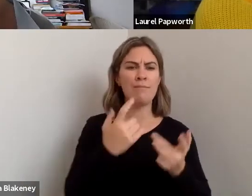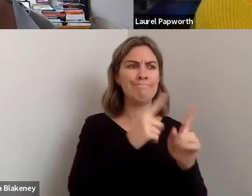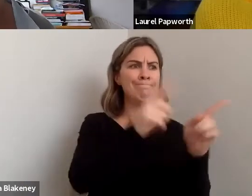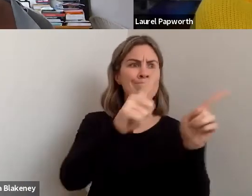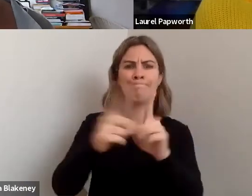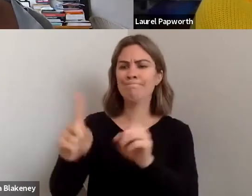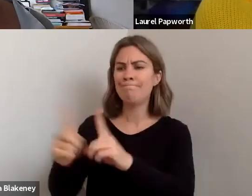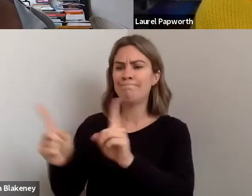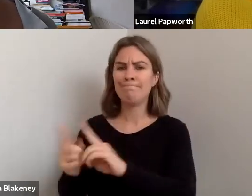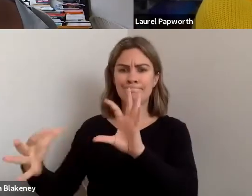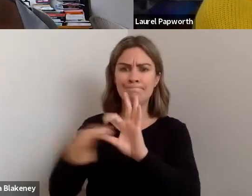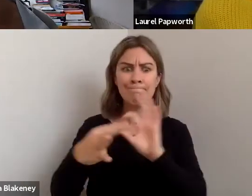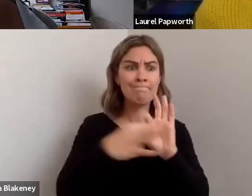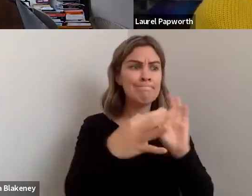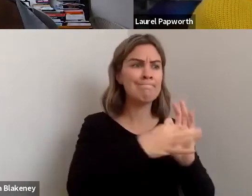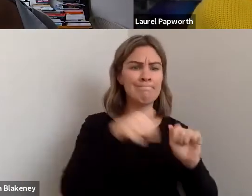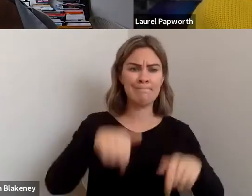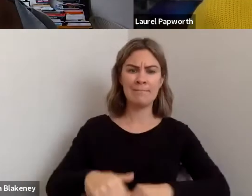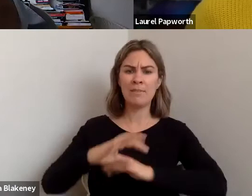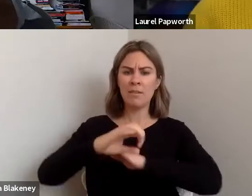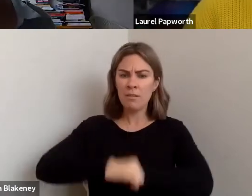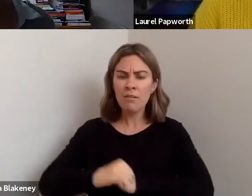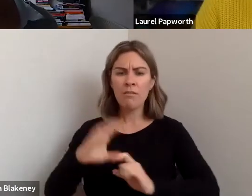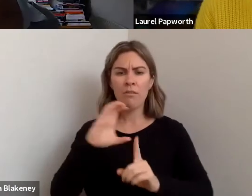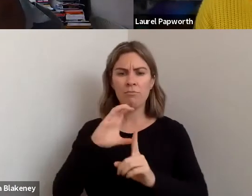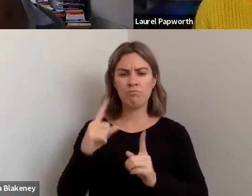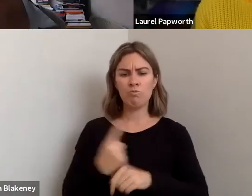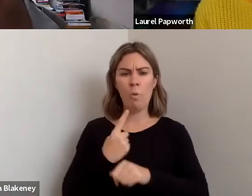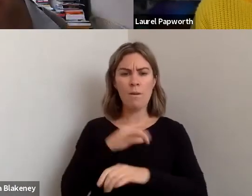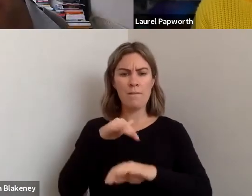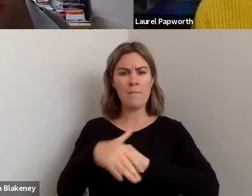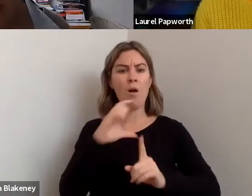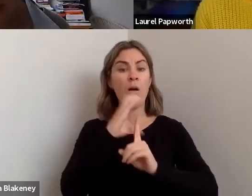to talk about cultures, platforms and adapting digitally. In covid-19.